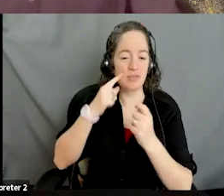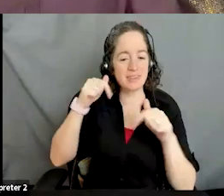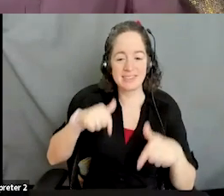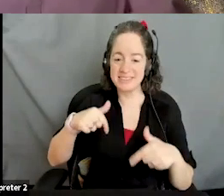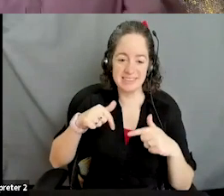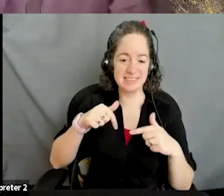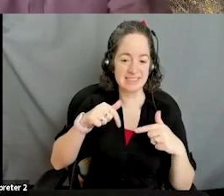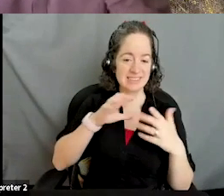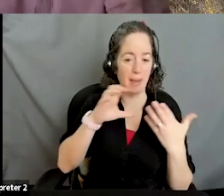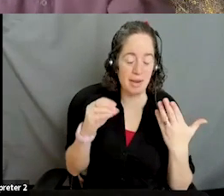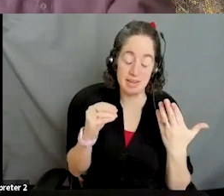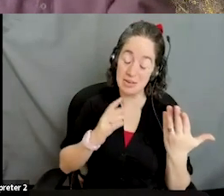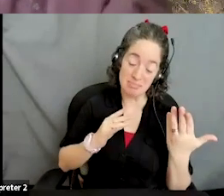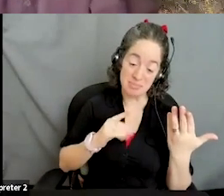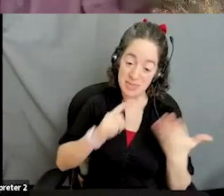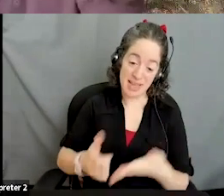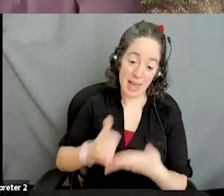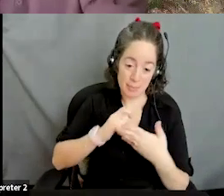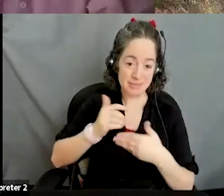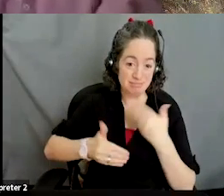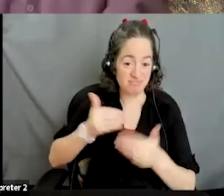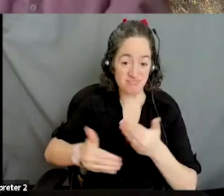That's part of being able to move a lot faster than we have in the past.